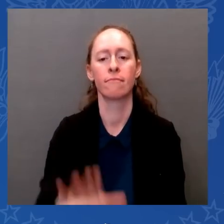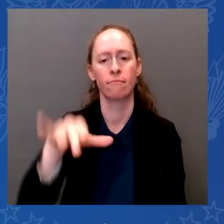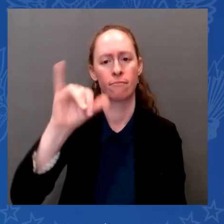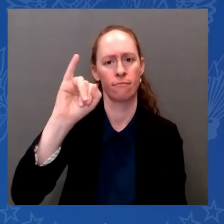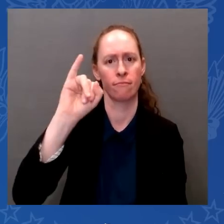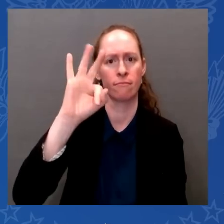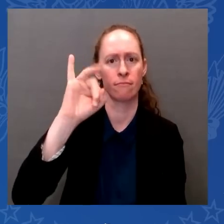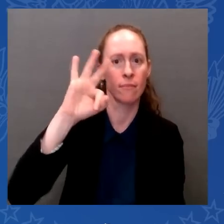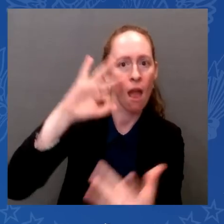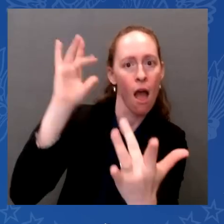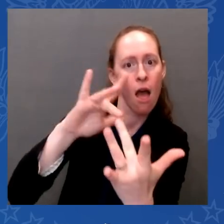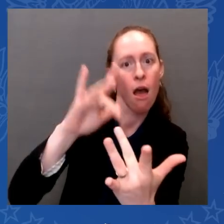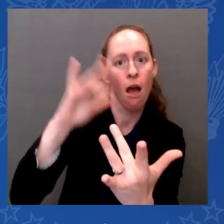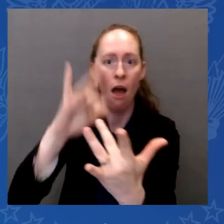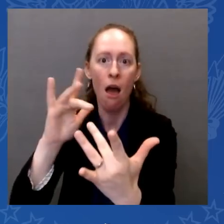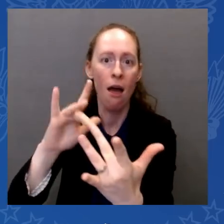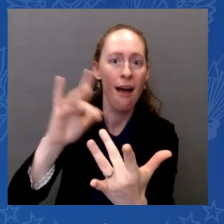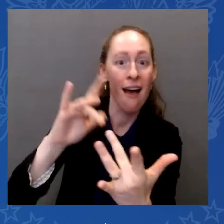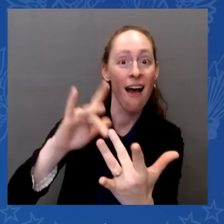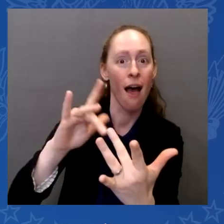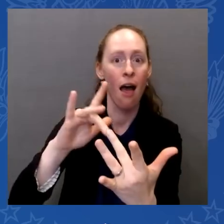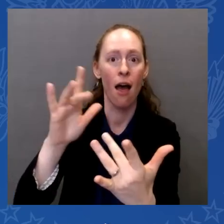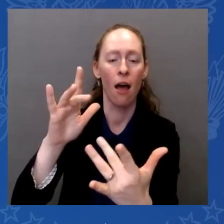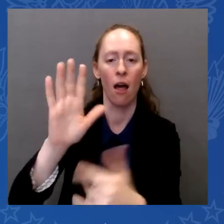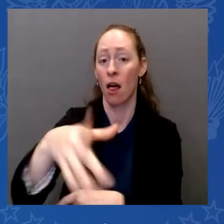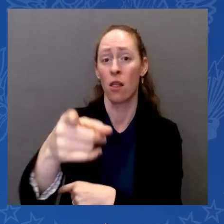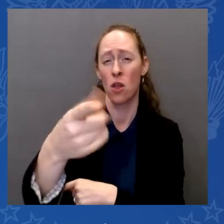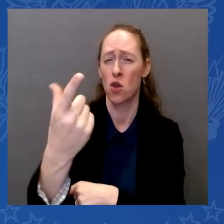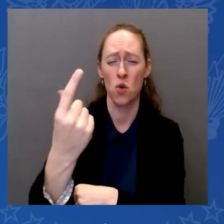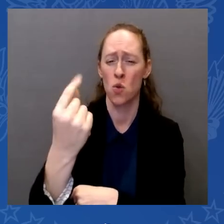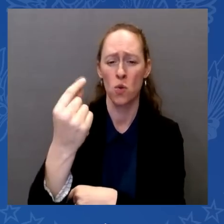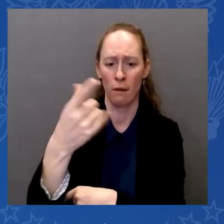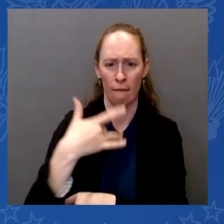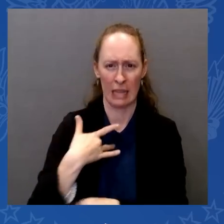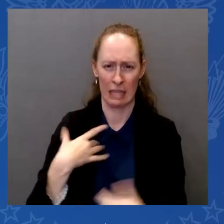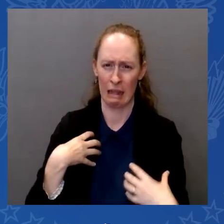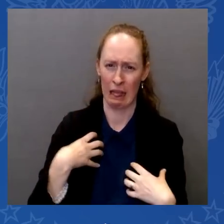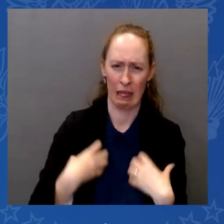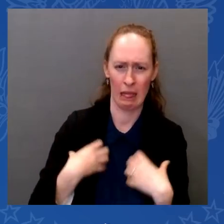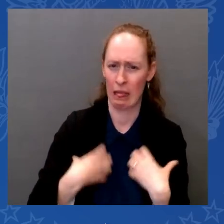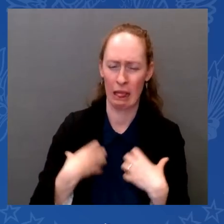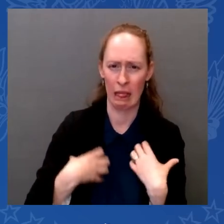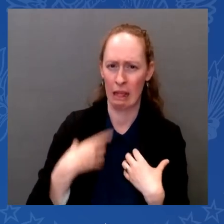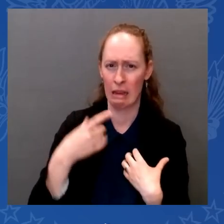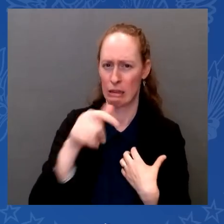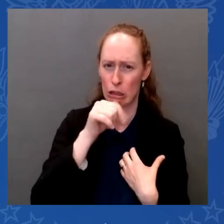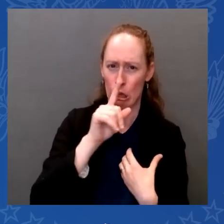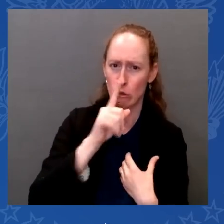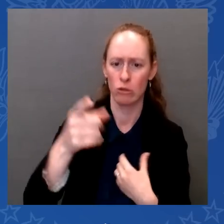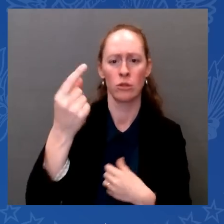ReportFraud -- d-o-t -- FTC.gov. [ReportFraud.FTC.gov]